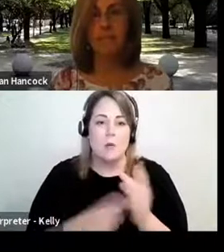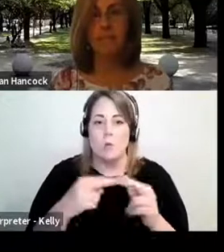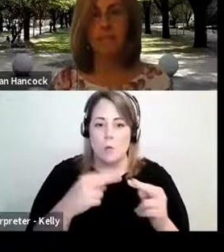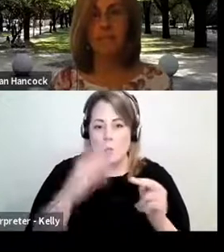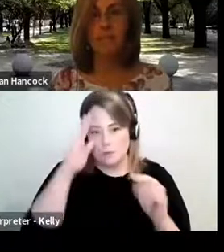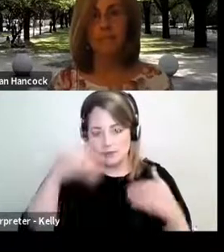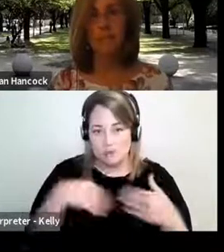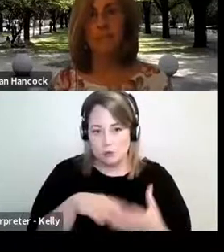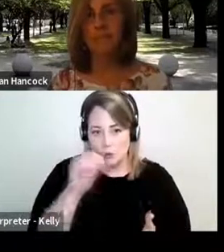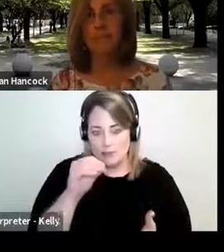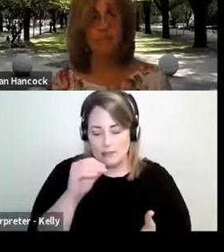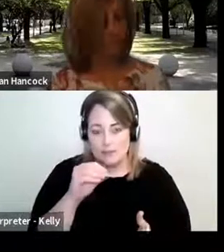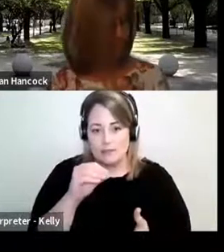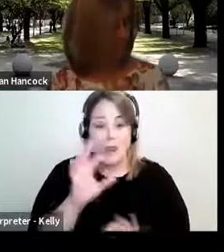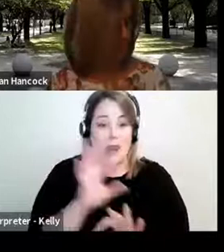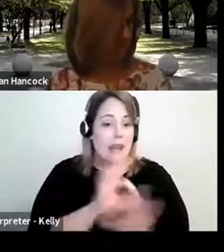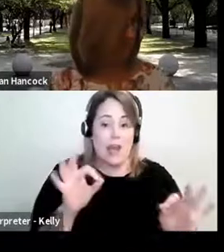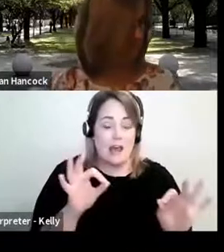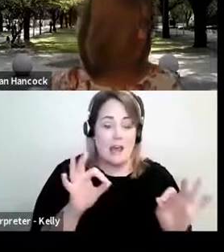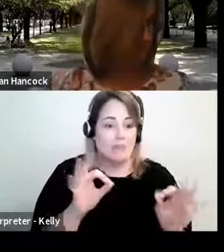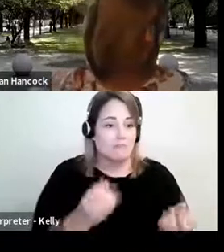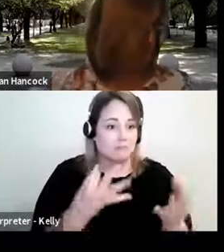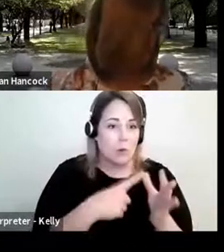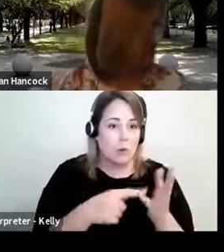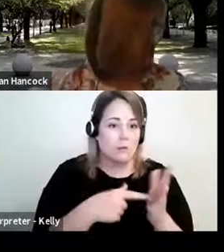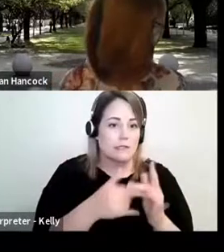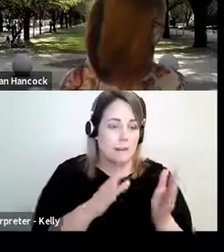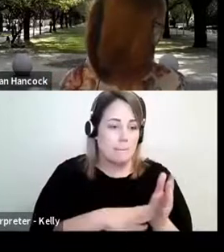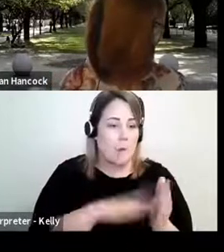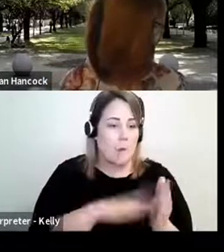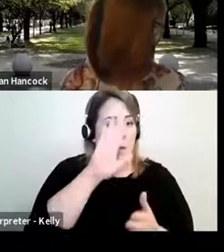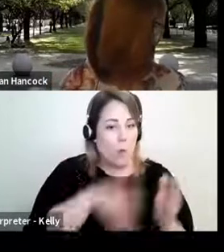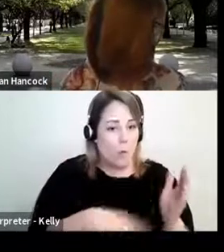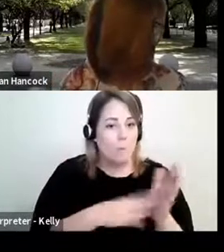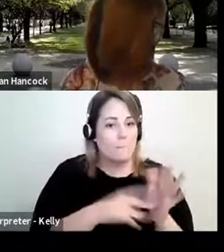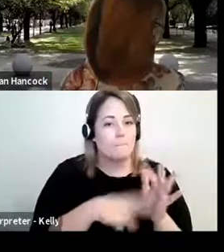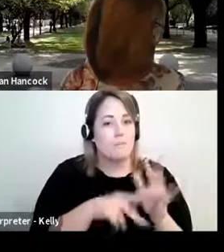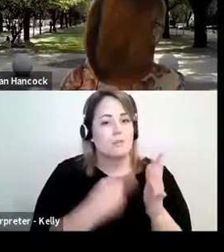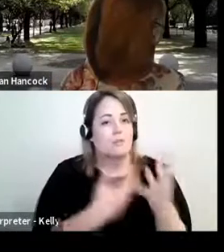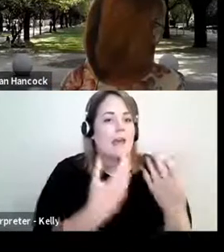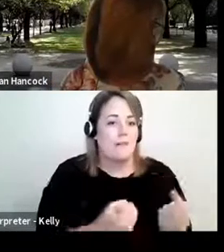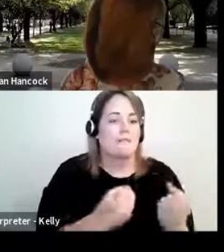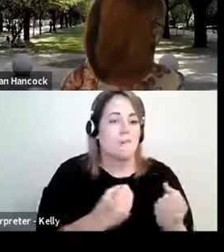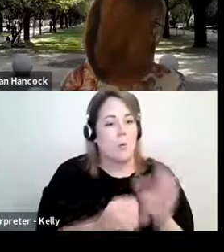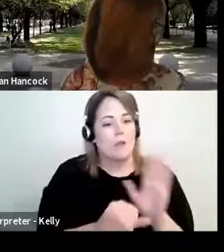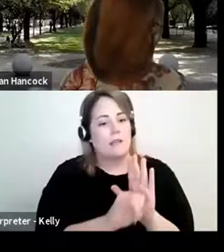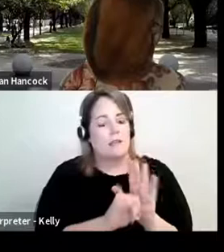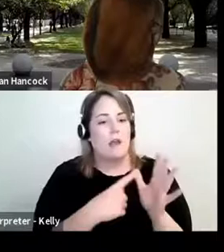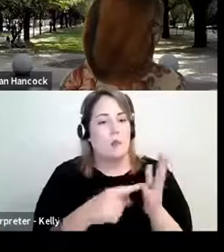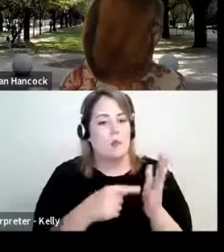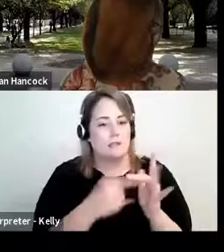all identify as autistic and we operate as a group mentor. So we don't necessarily have